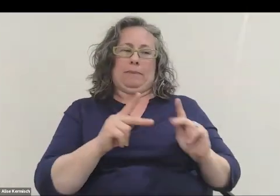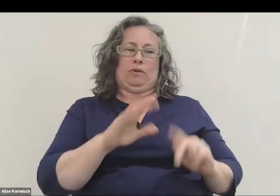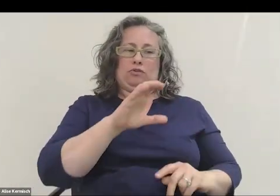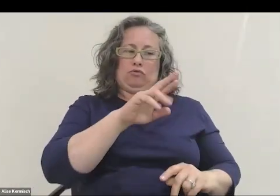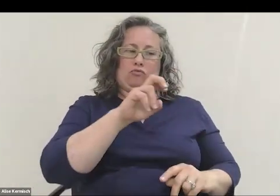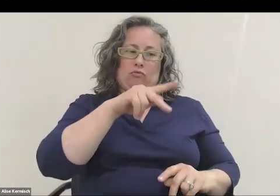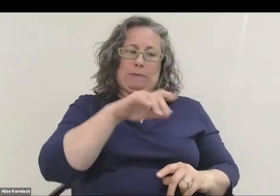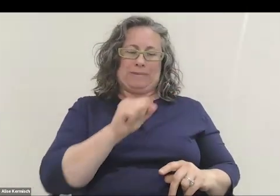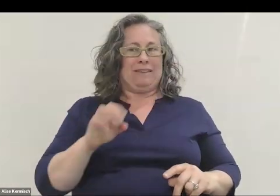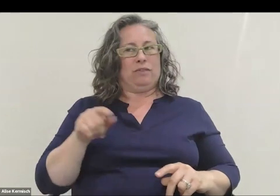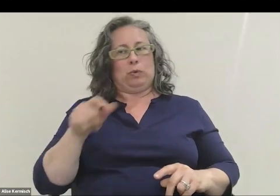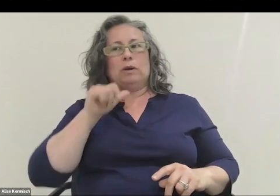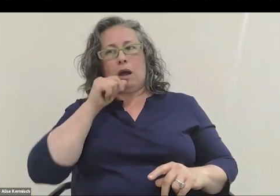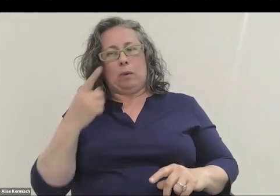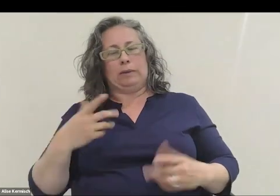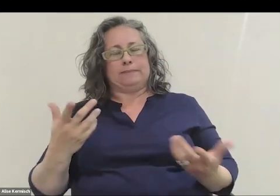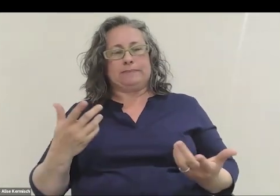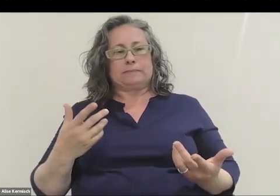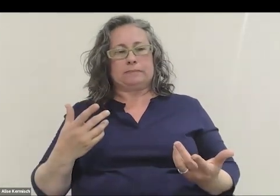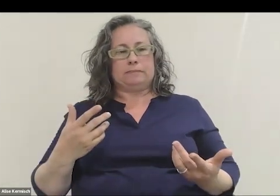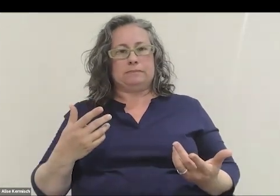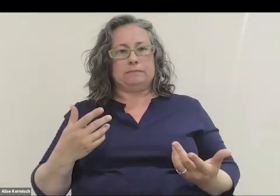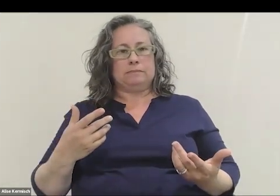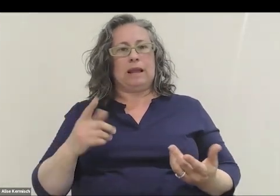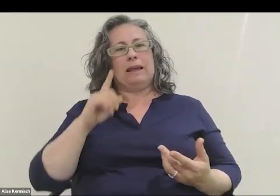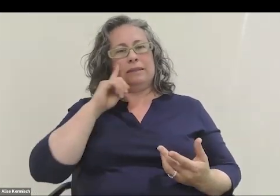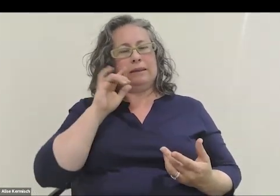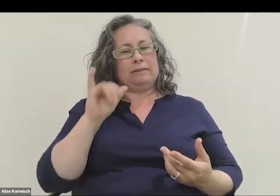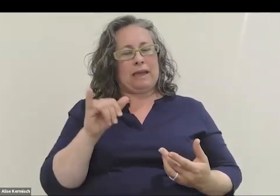If you're not one. I think that like that follows sort